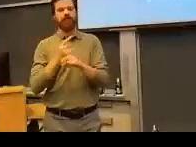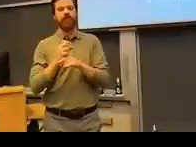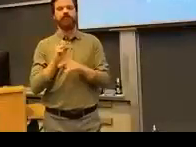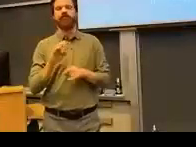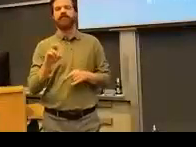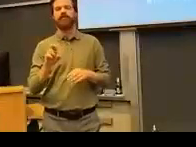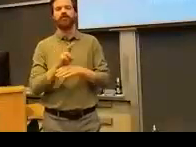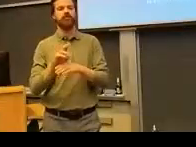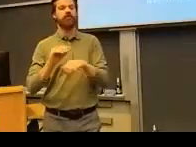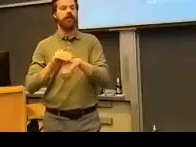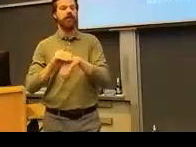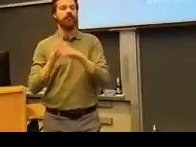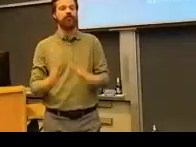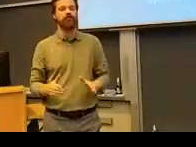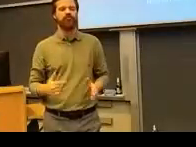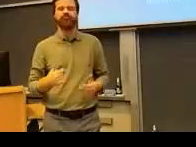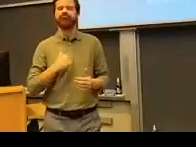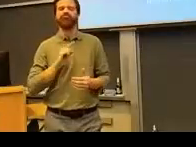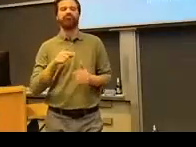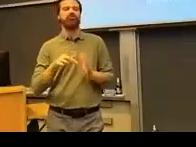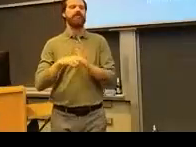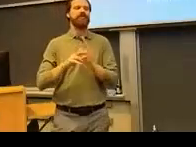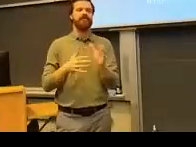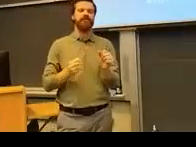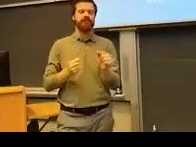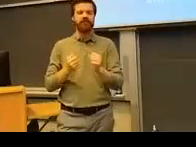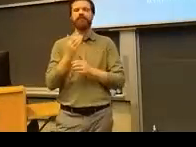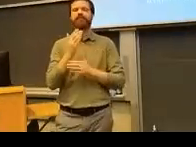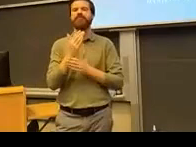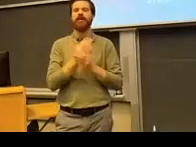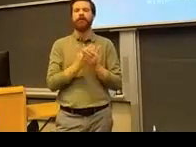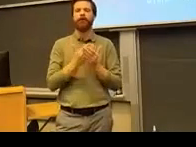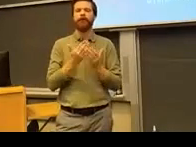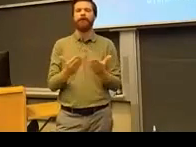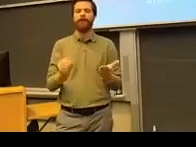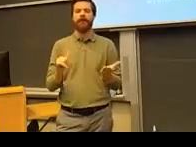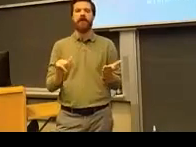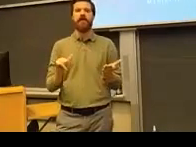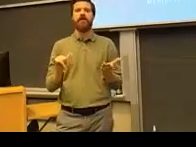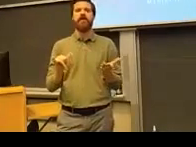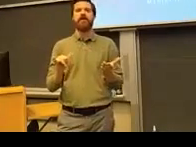counselor I'm just going to go over real quick uh some of the things that means and what I do